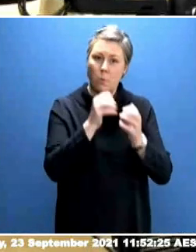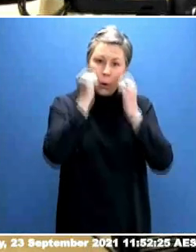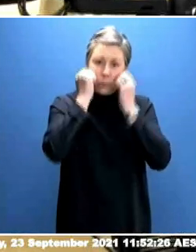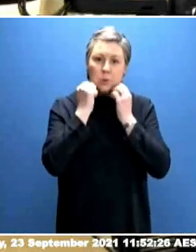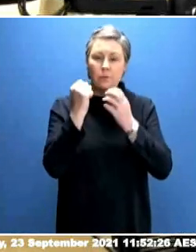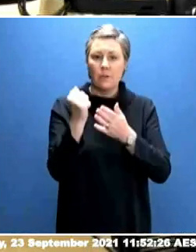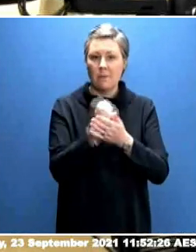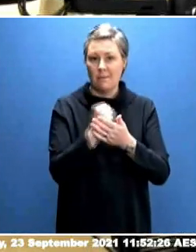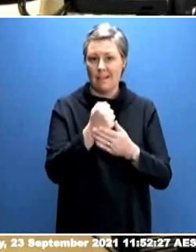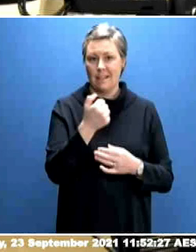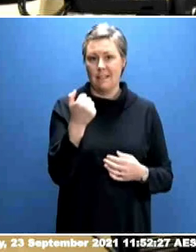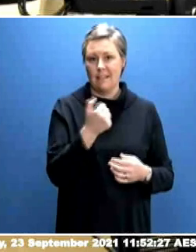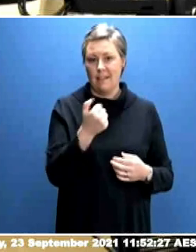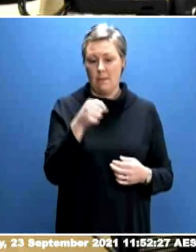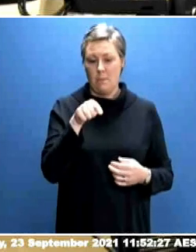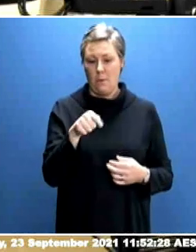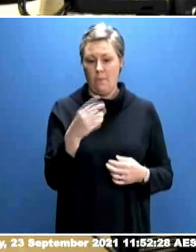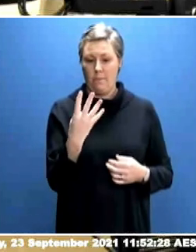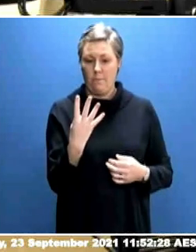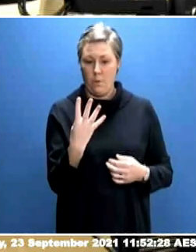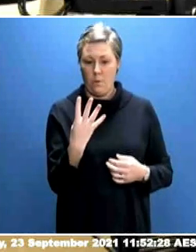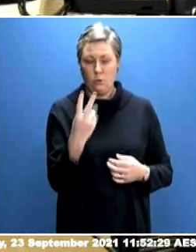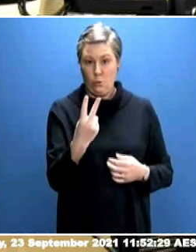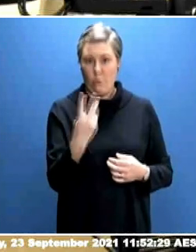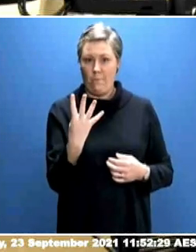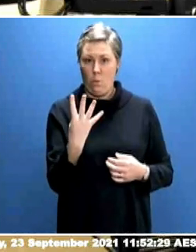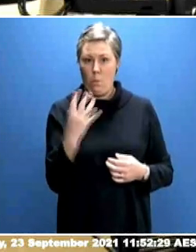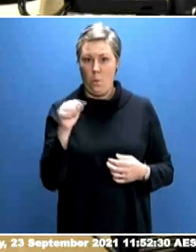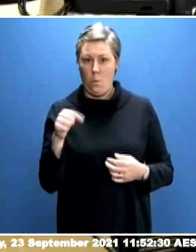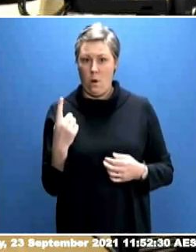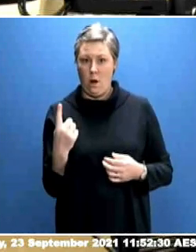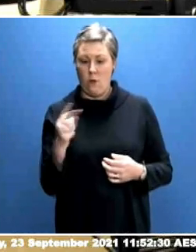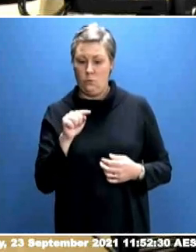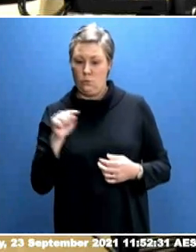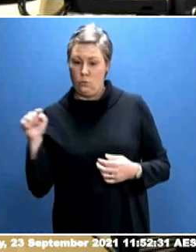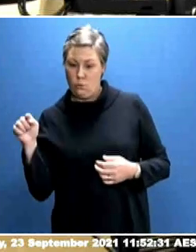as Exhibits 16.24.1 to 16.24.3.